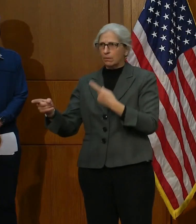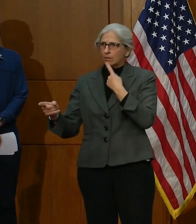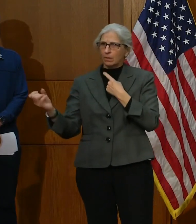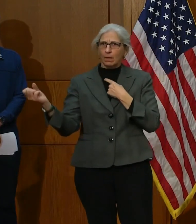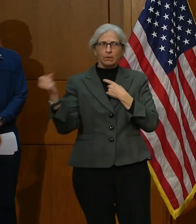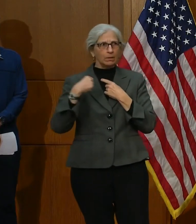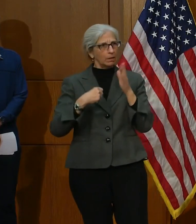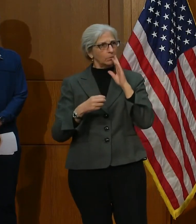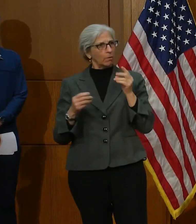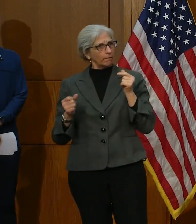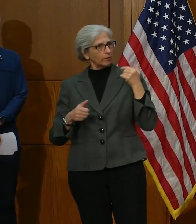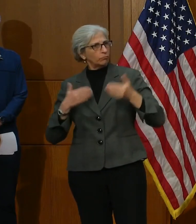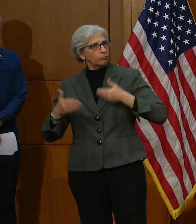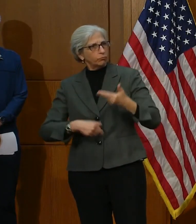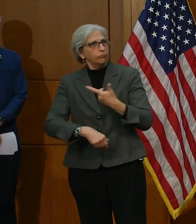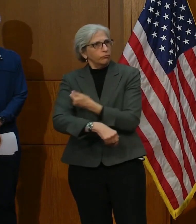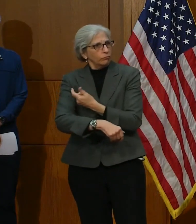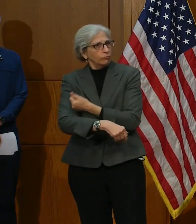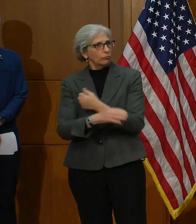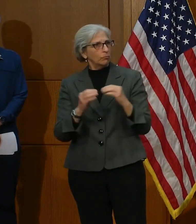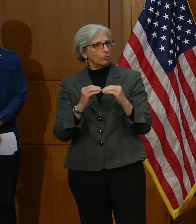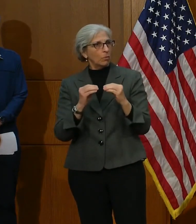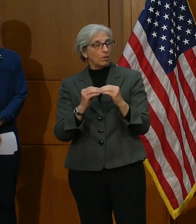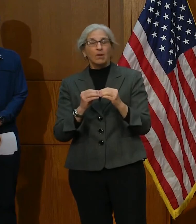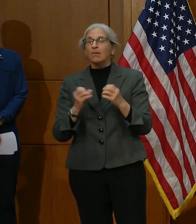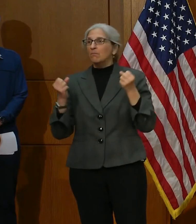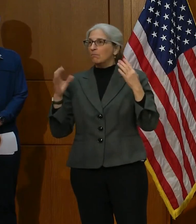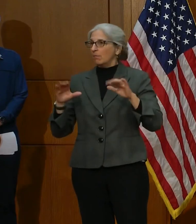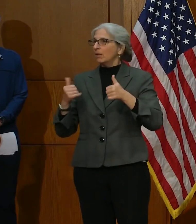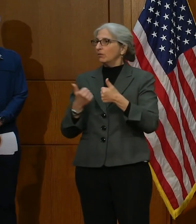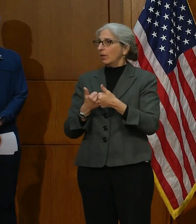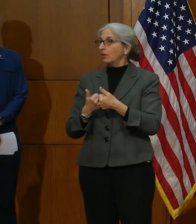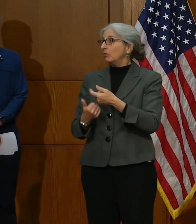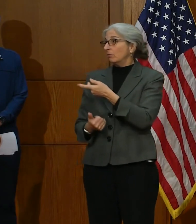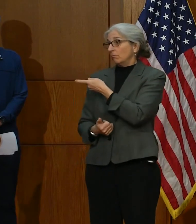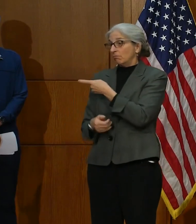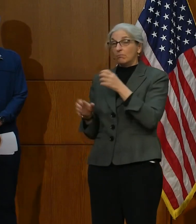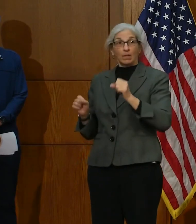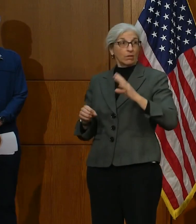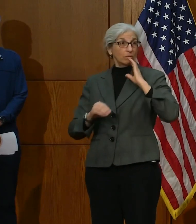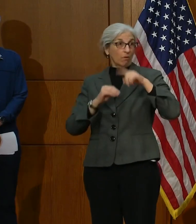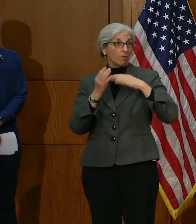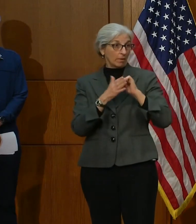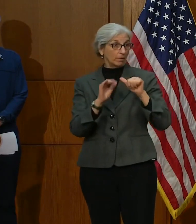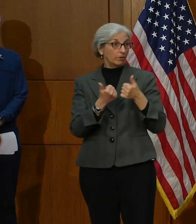PROCESS AND THEY HAVE A SHORTER SAID THAT THEY WILL S. OH THERE HAVE BEEN A LOT OF CHALLENGES.